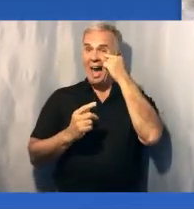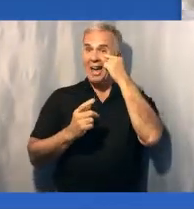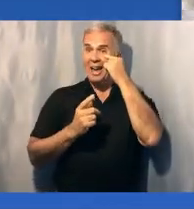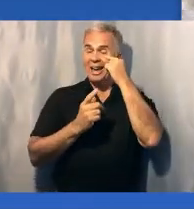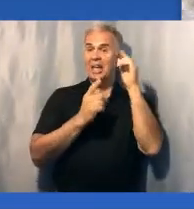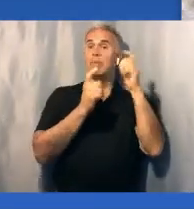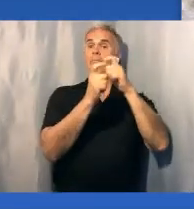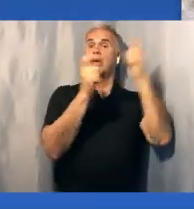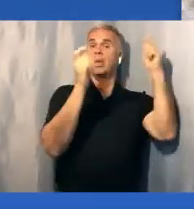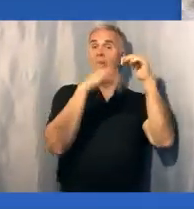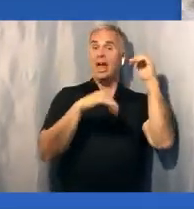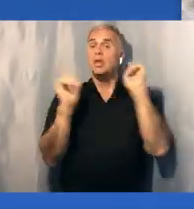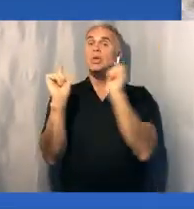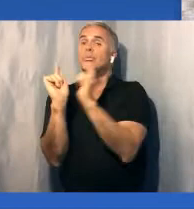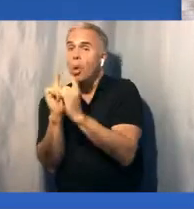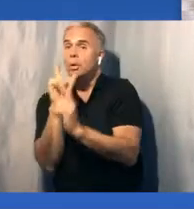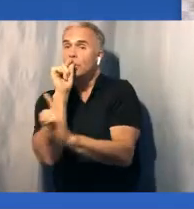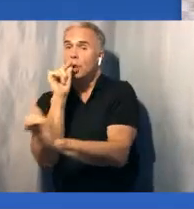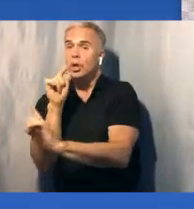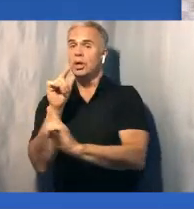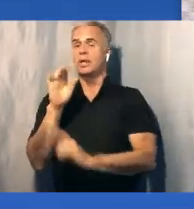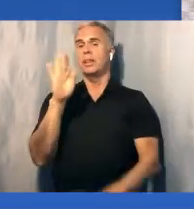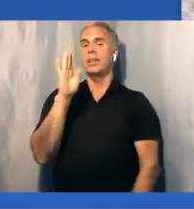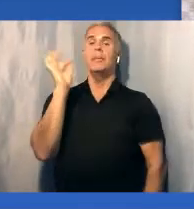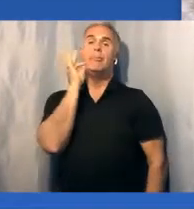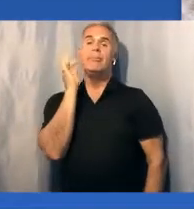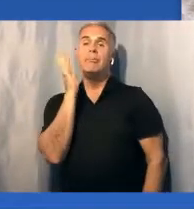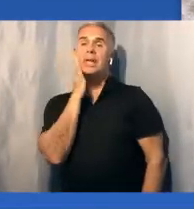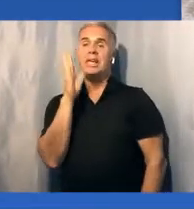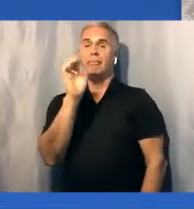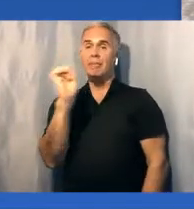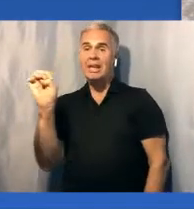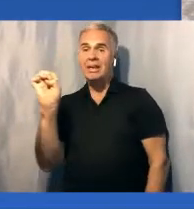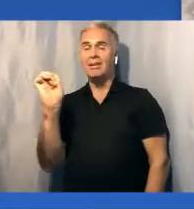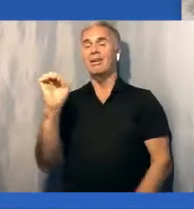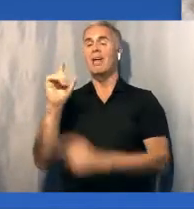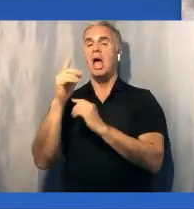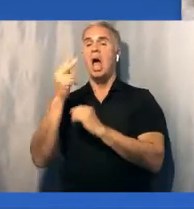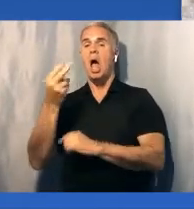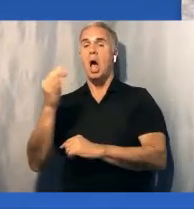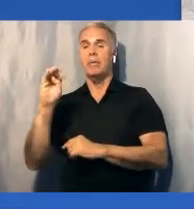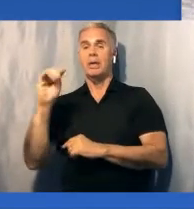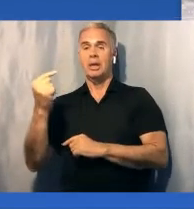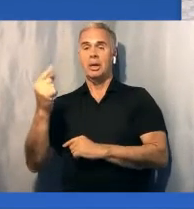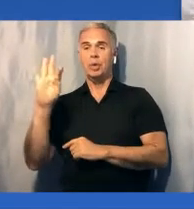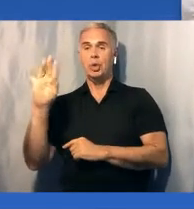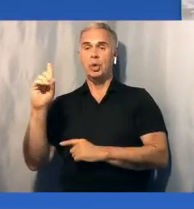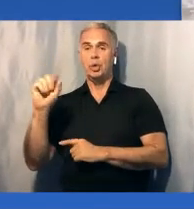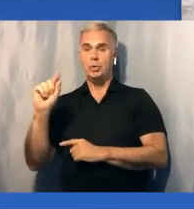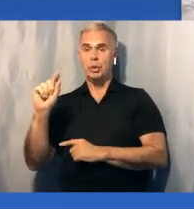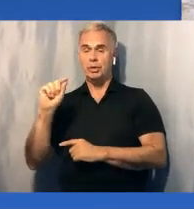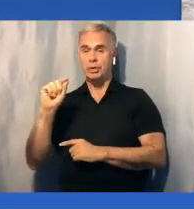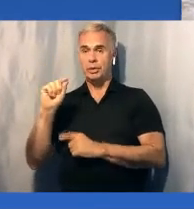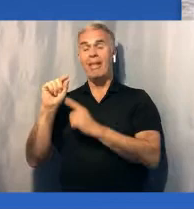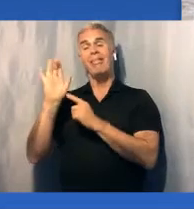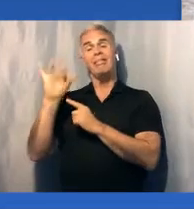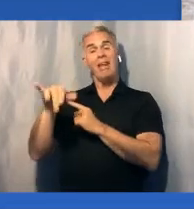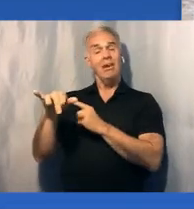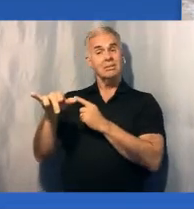is bigger than the world's smallest bird, the bee hummingbird. A male bee hummingbird